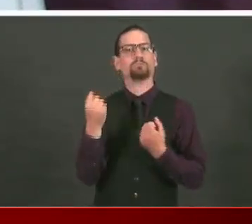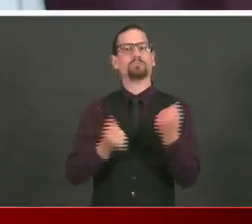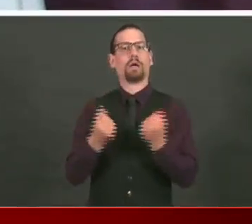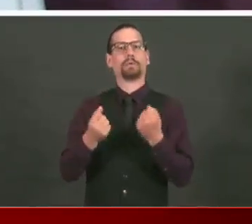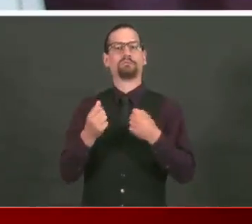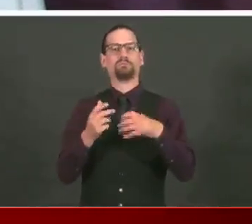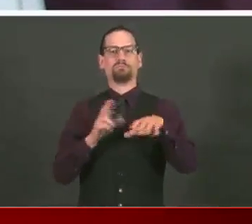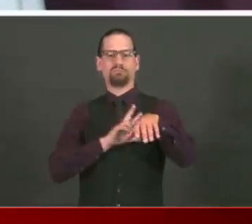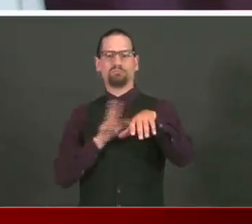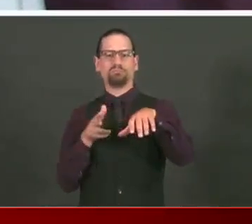THEY MORE THAN OFFSET THE VOLUME THAT IS BEING DONE AT TWIN RIVER.